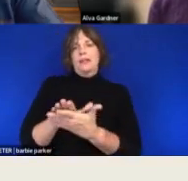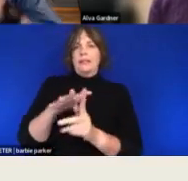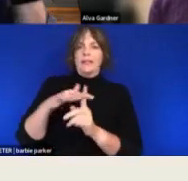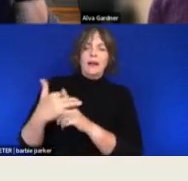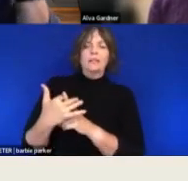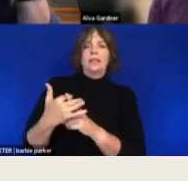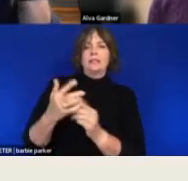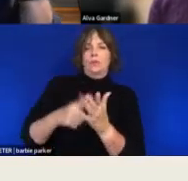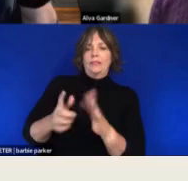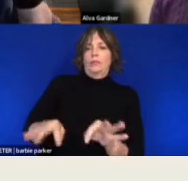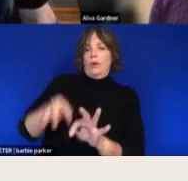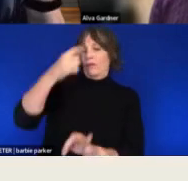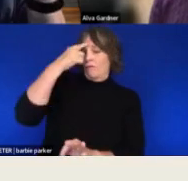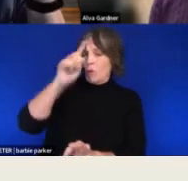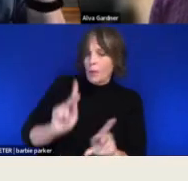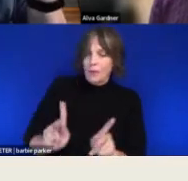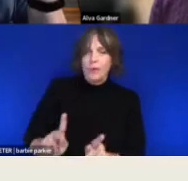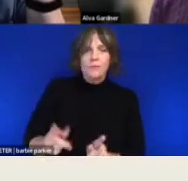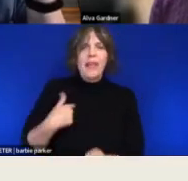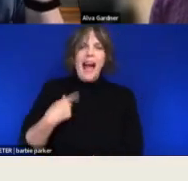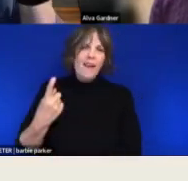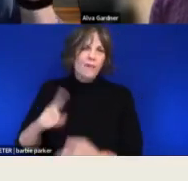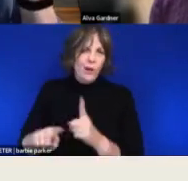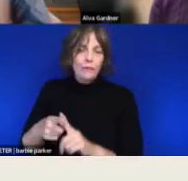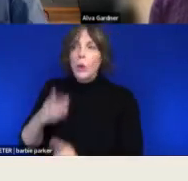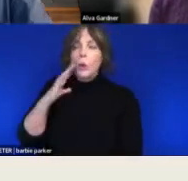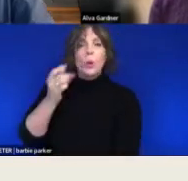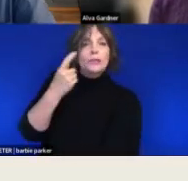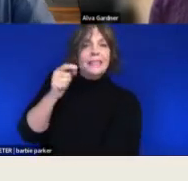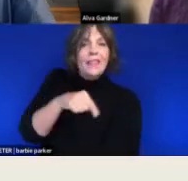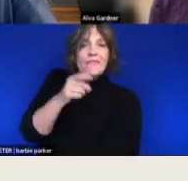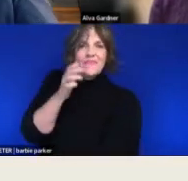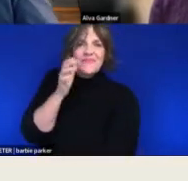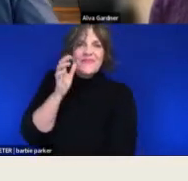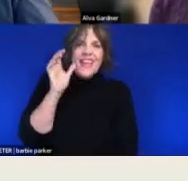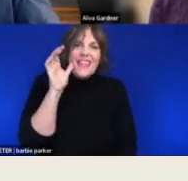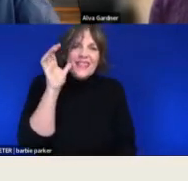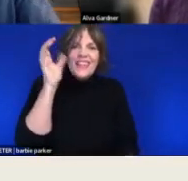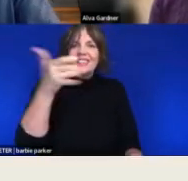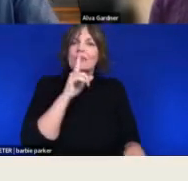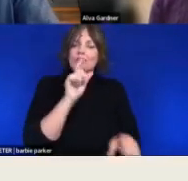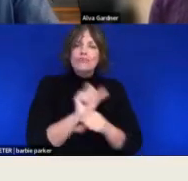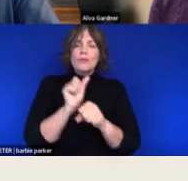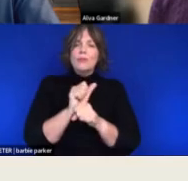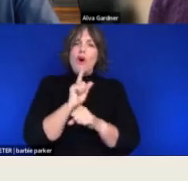You know, I have a friend, and this works for everybody. These concepts really are human centered and human focused. I